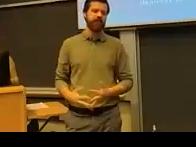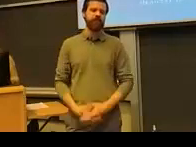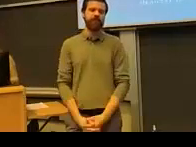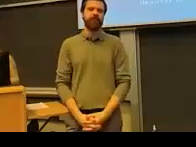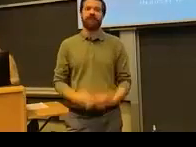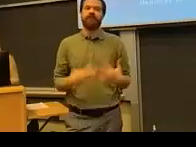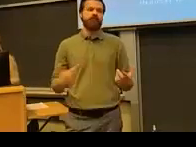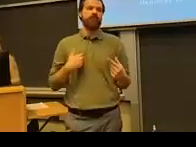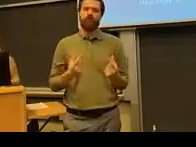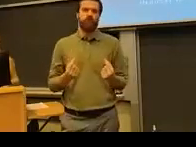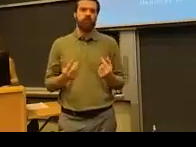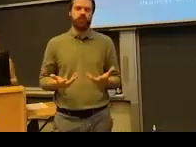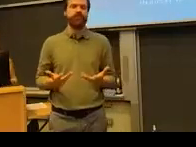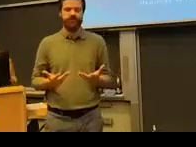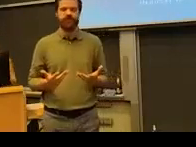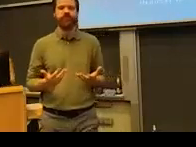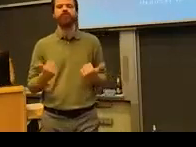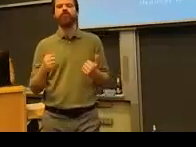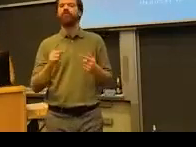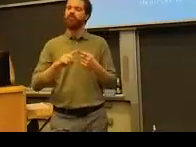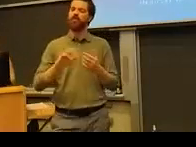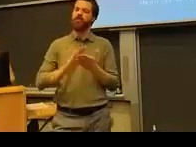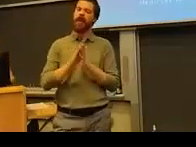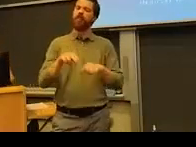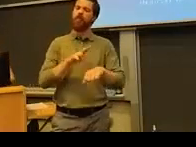biggest thing that we've done um we've tried to normalize that this is going to happen because